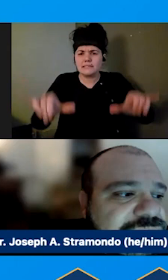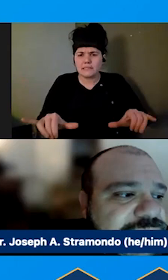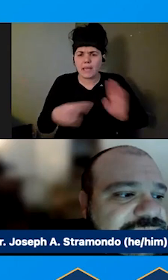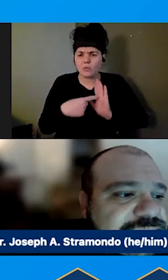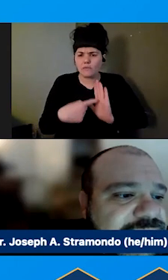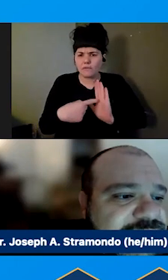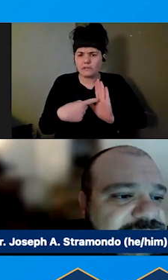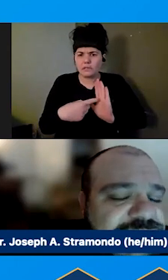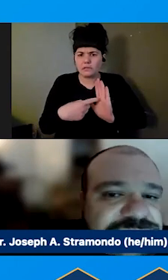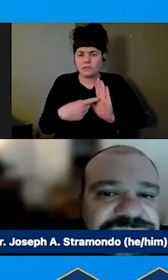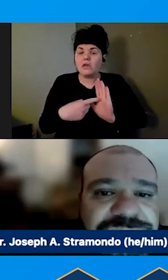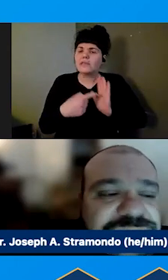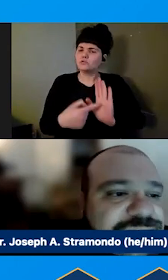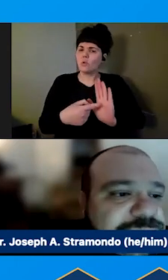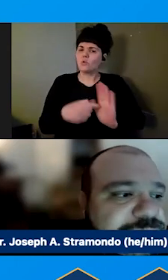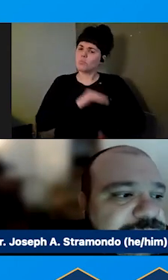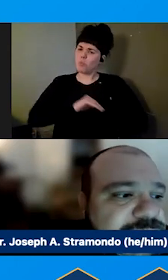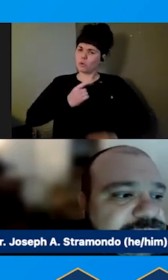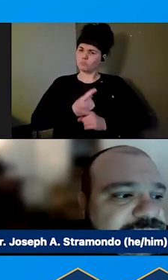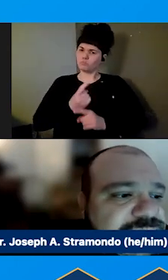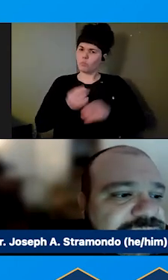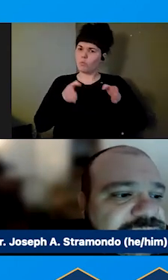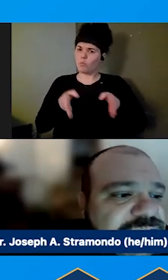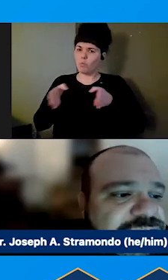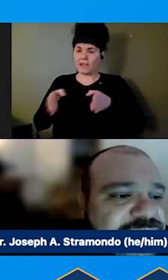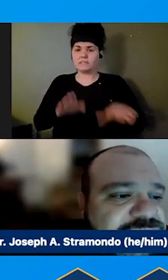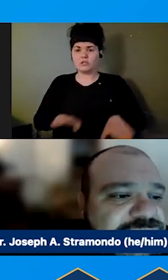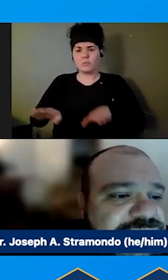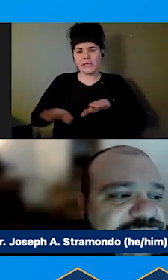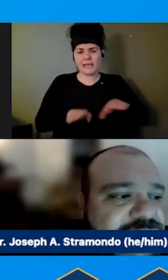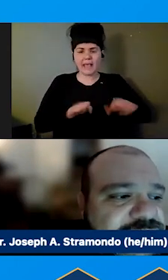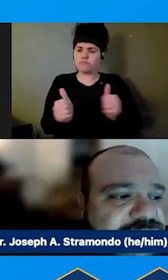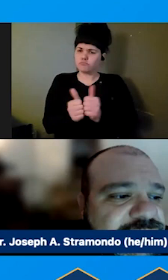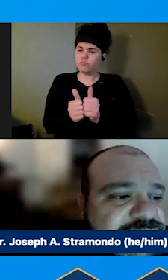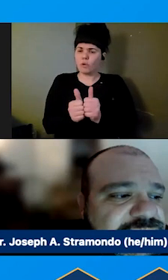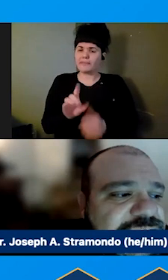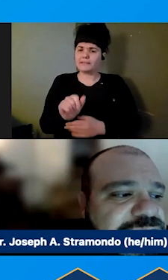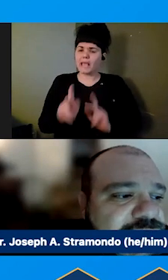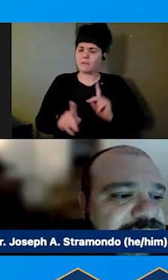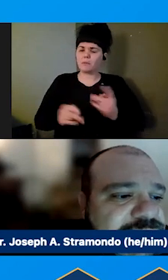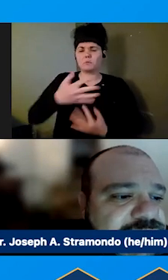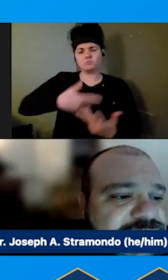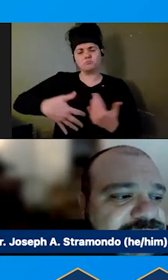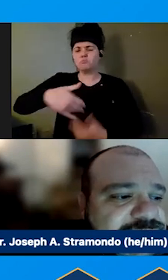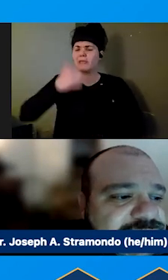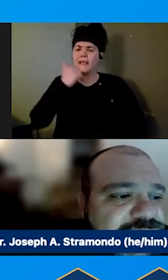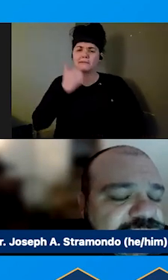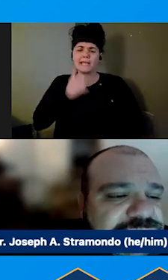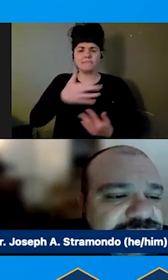reflection on morally correct ways to behave toward disabled people and everyday interactions in healthcare and employment